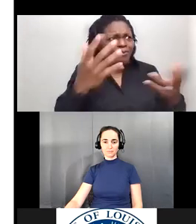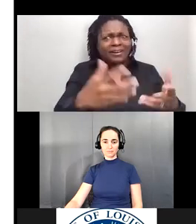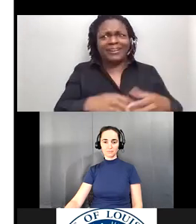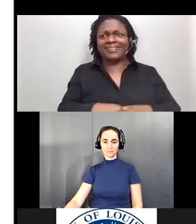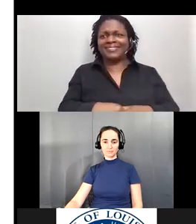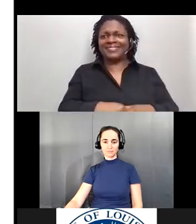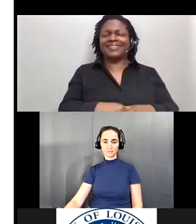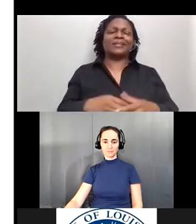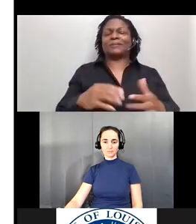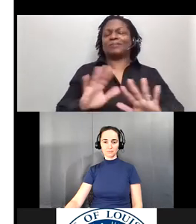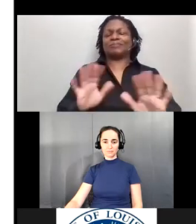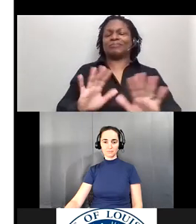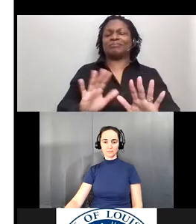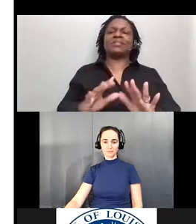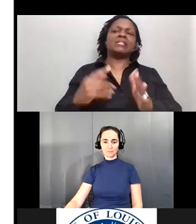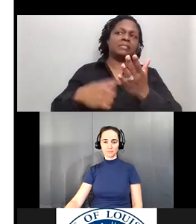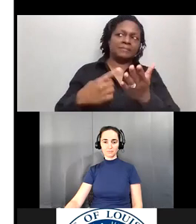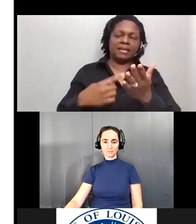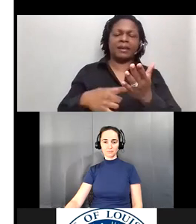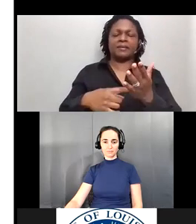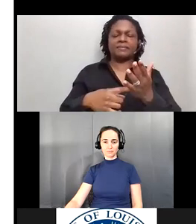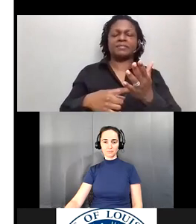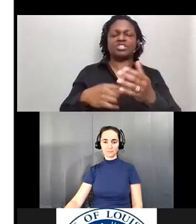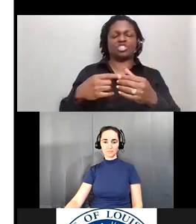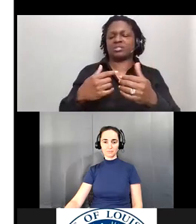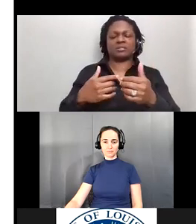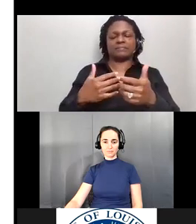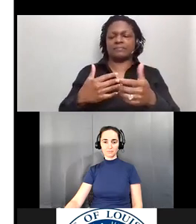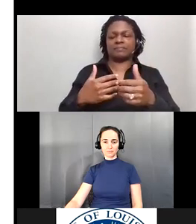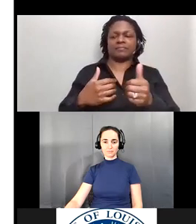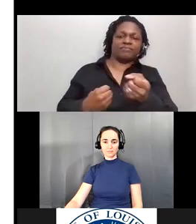to, to kind of backup their officer because they don't know the situation that doesn't